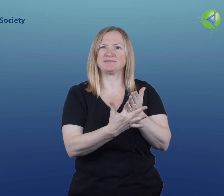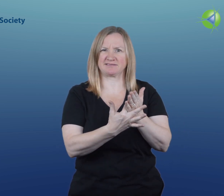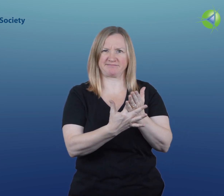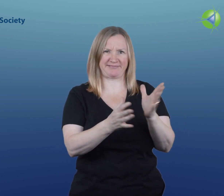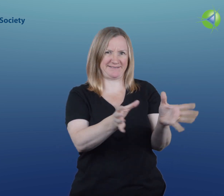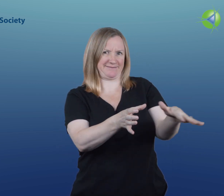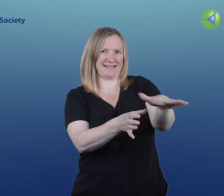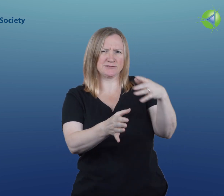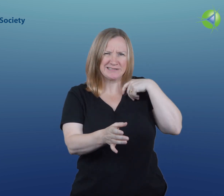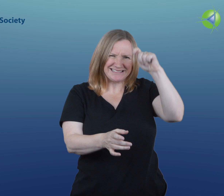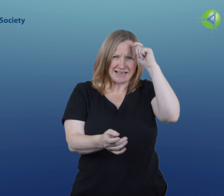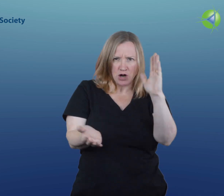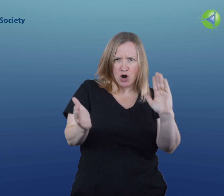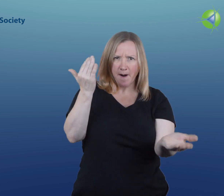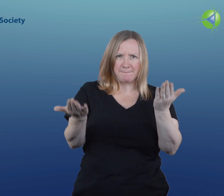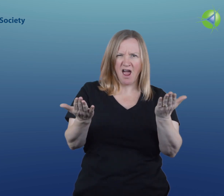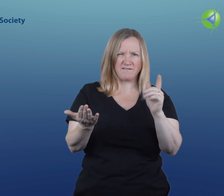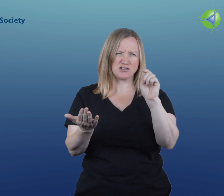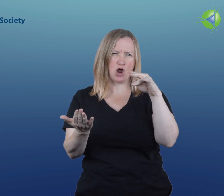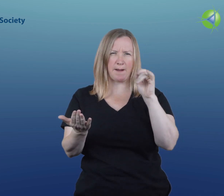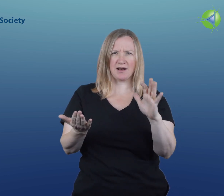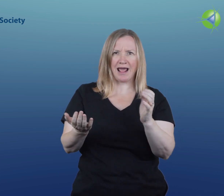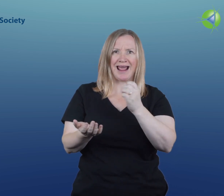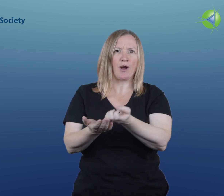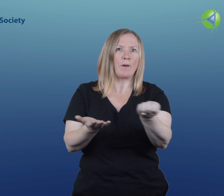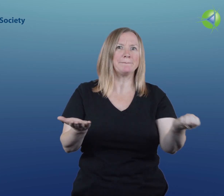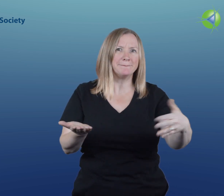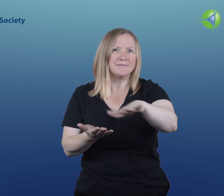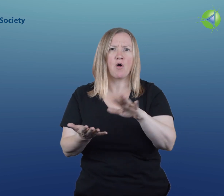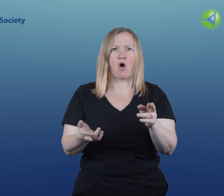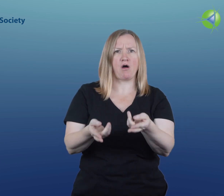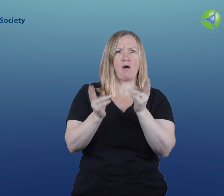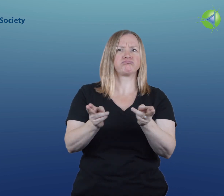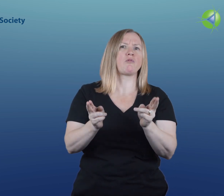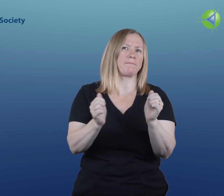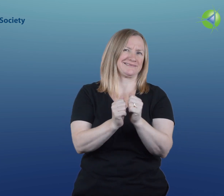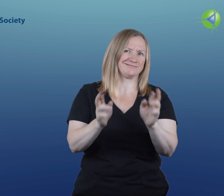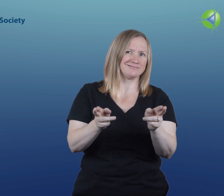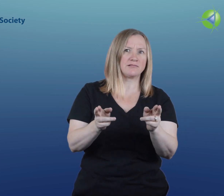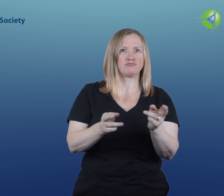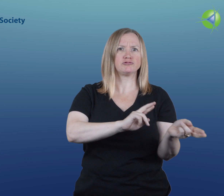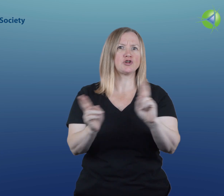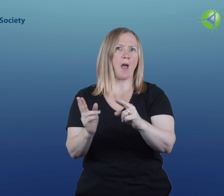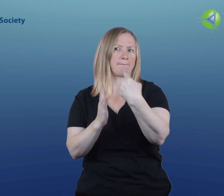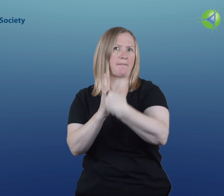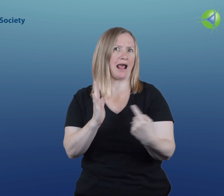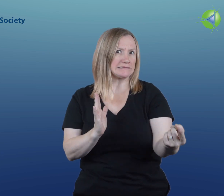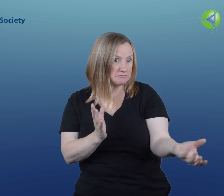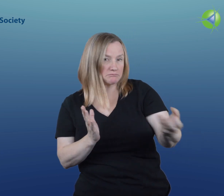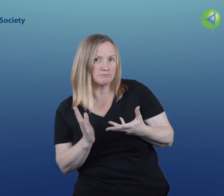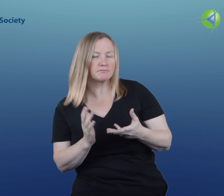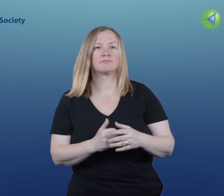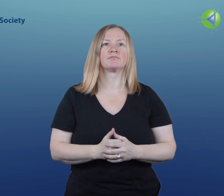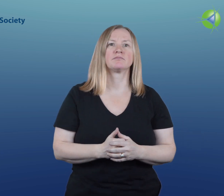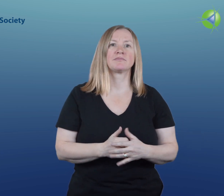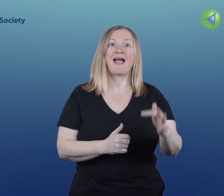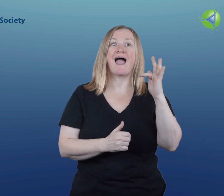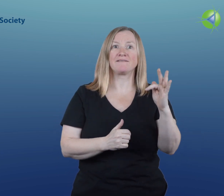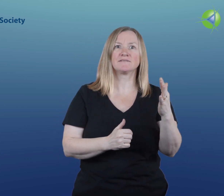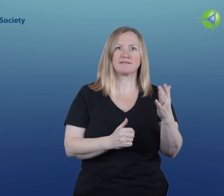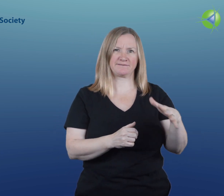Accessible facility to test compatibility of terminal equipment or appropriate returns policy